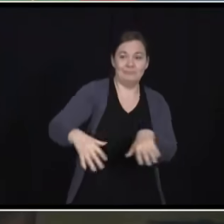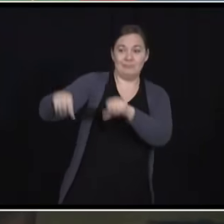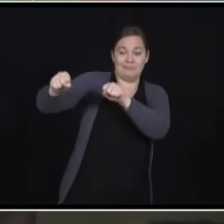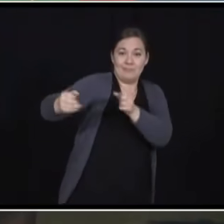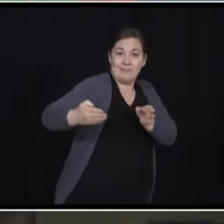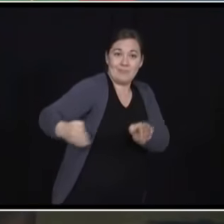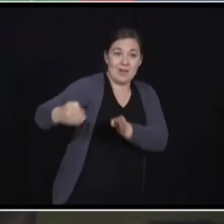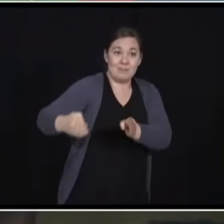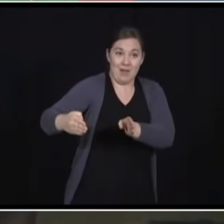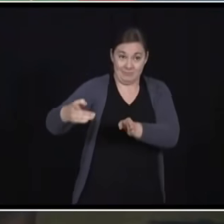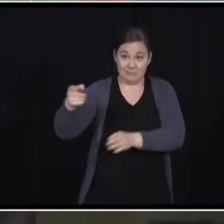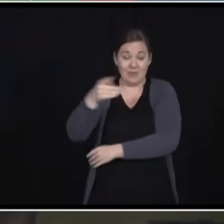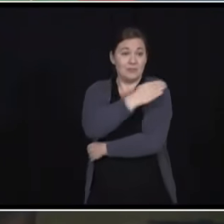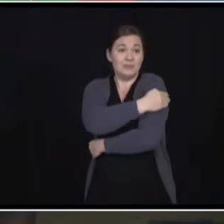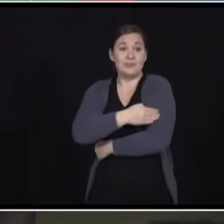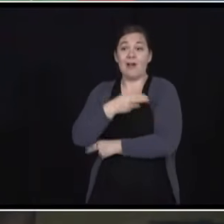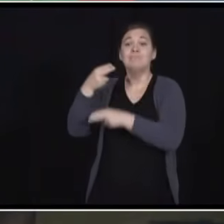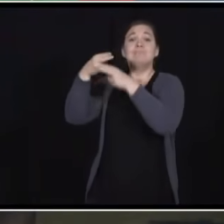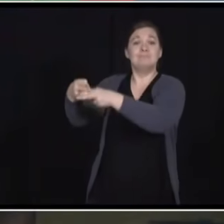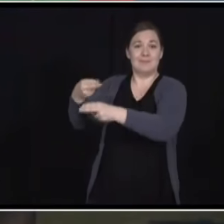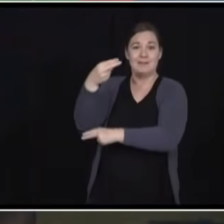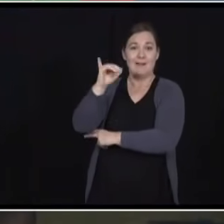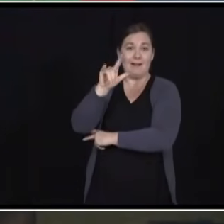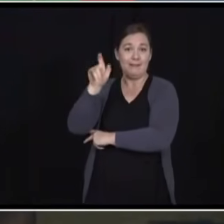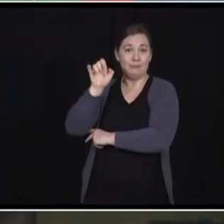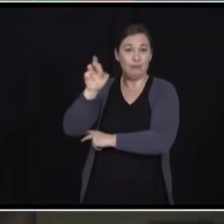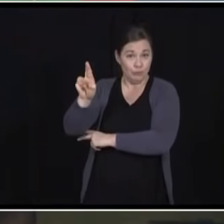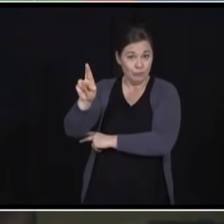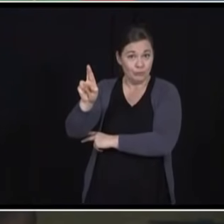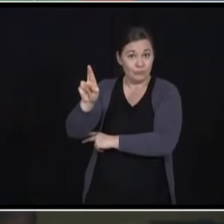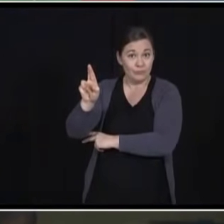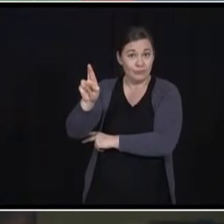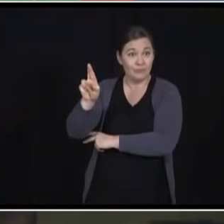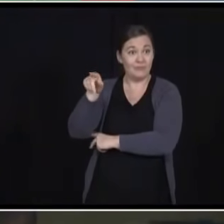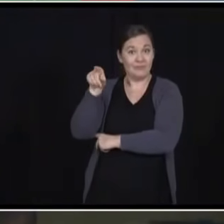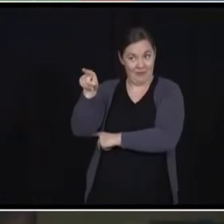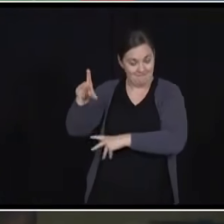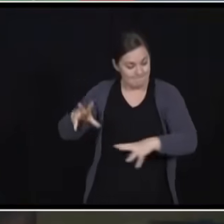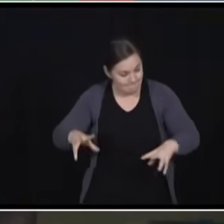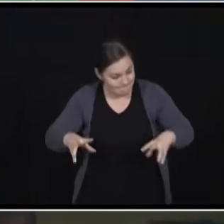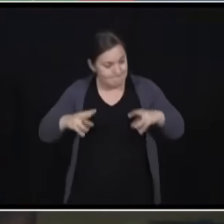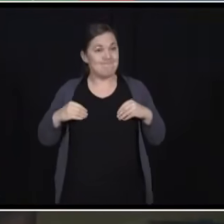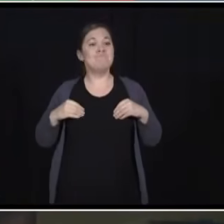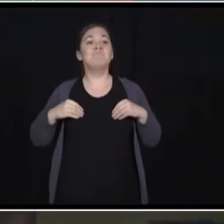minds, experts from across the board, this is going to be the largest logistical undertaking in a generation.